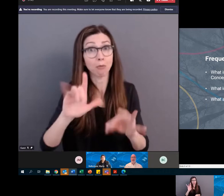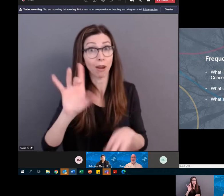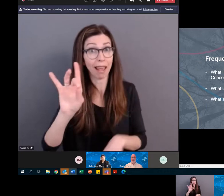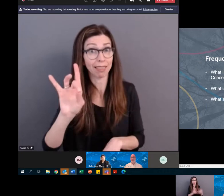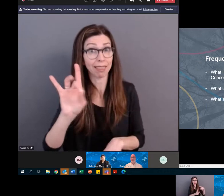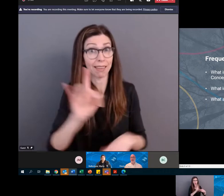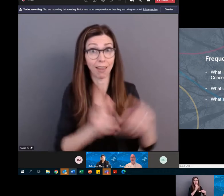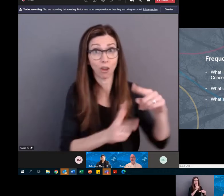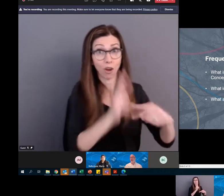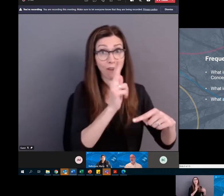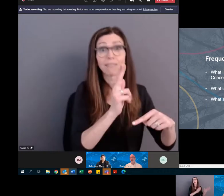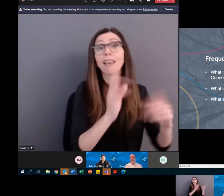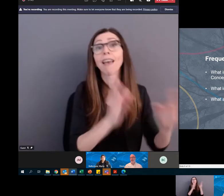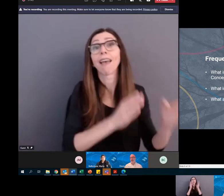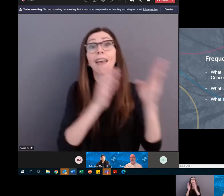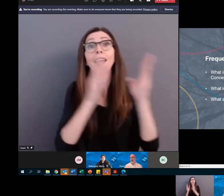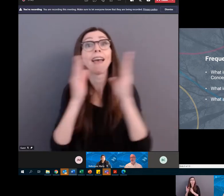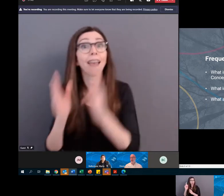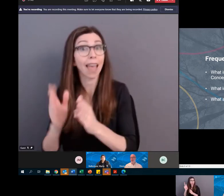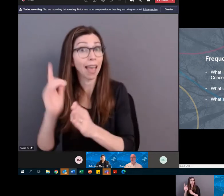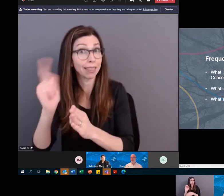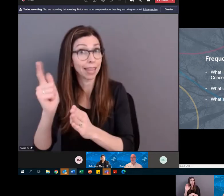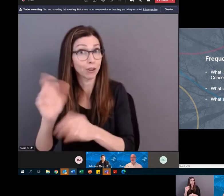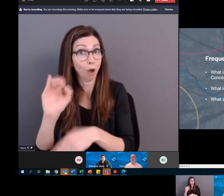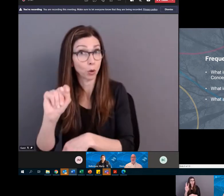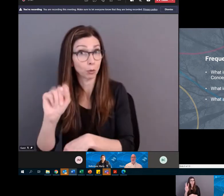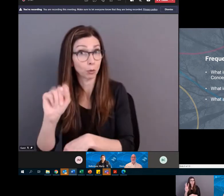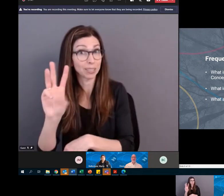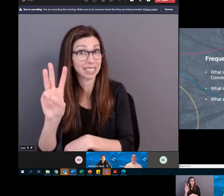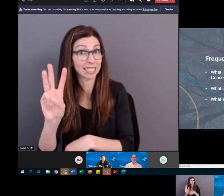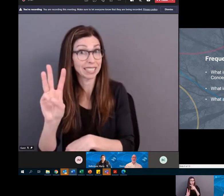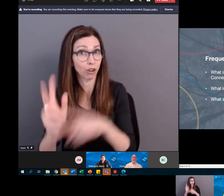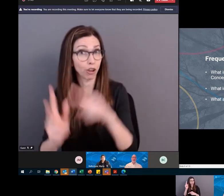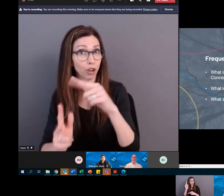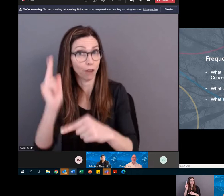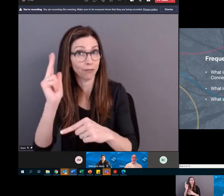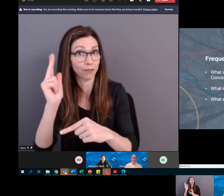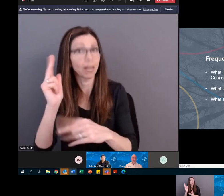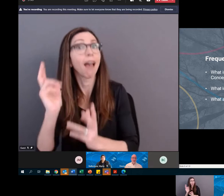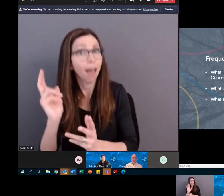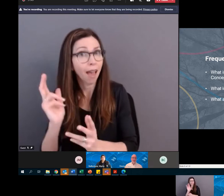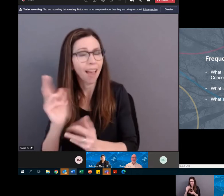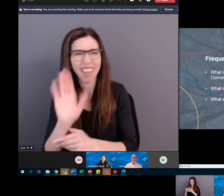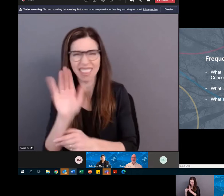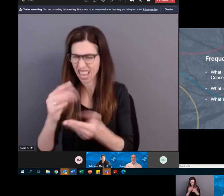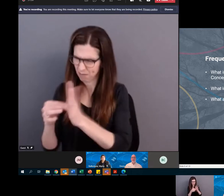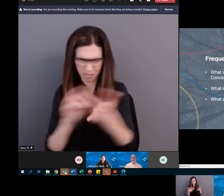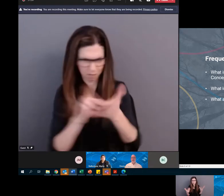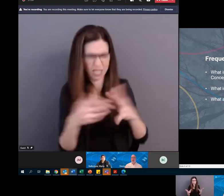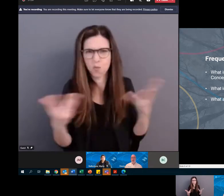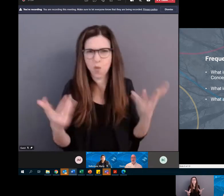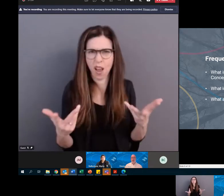and after that a cut-off date of October 6th. What this means is that any grant